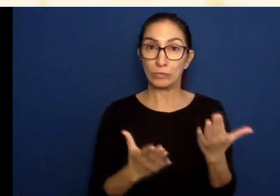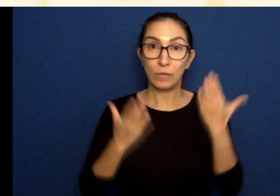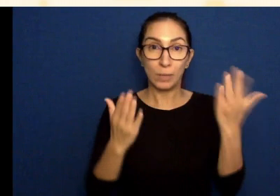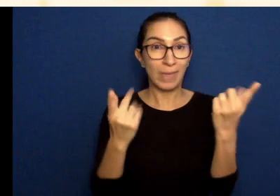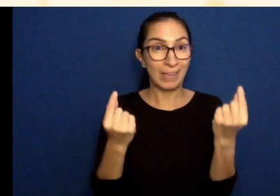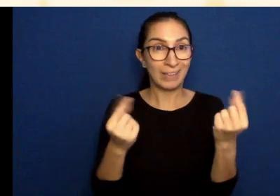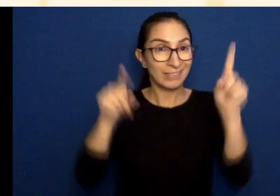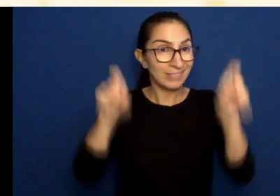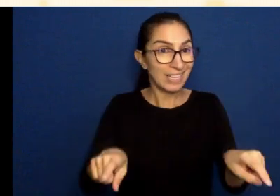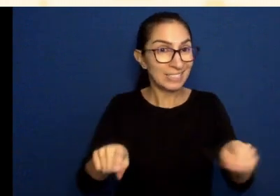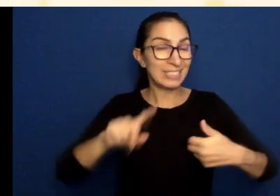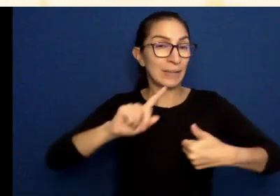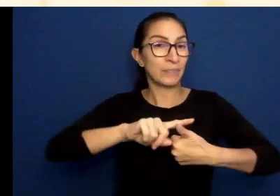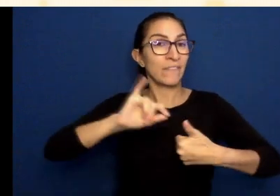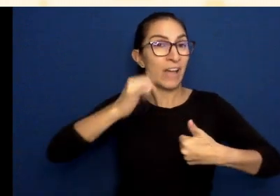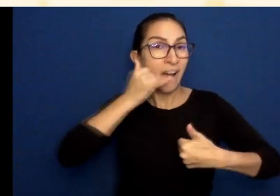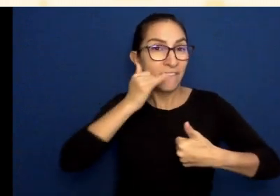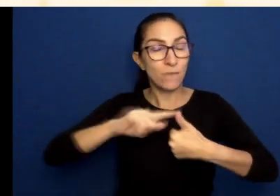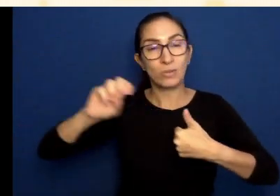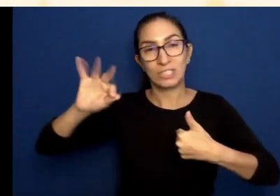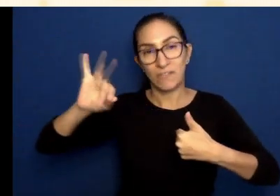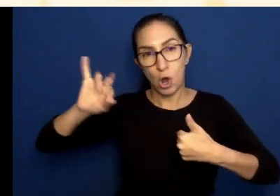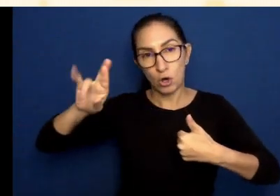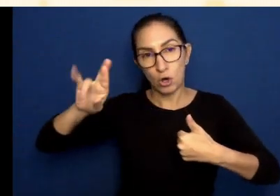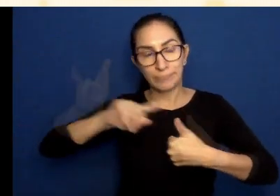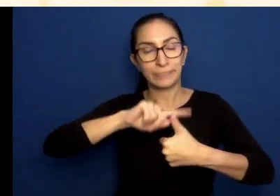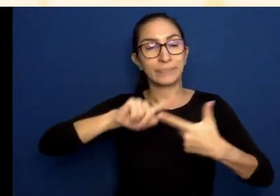Or if you've got something that will end up being shown on an Amazon Kindle Fire.